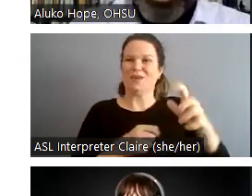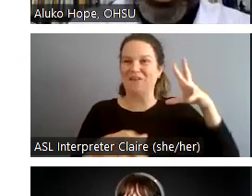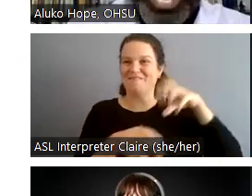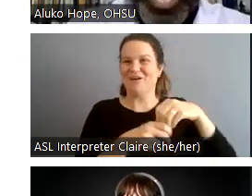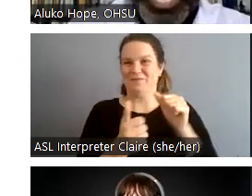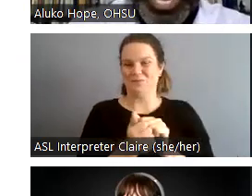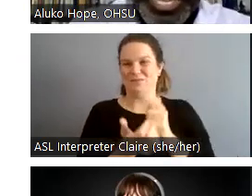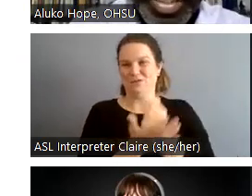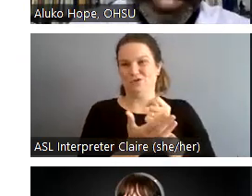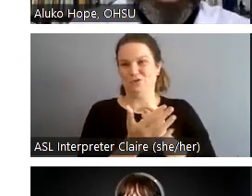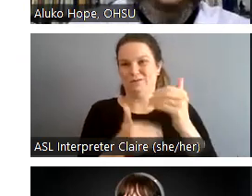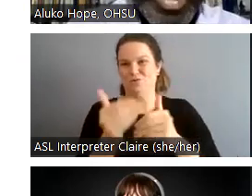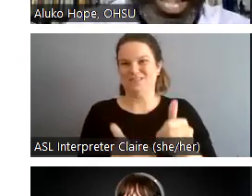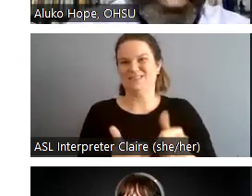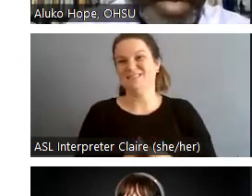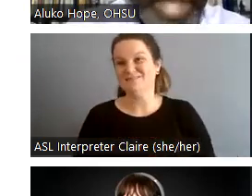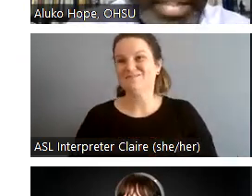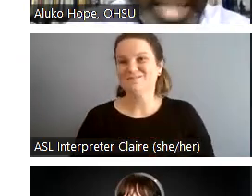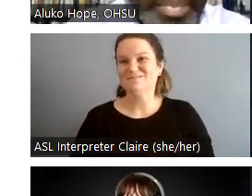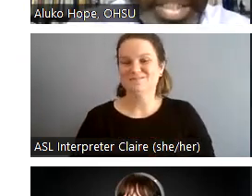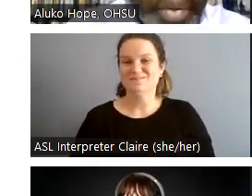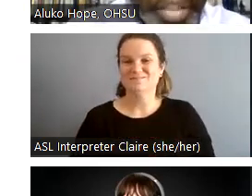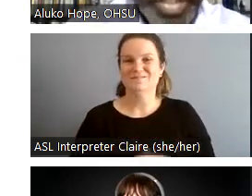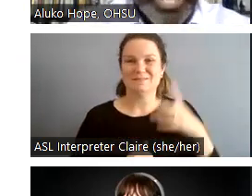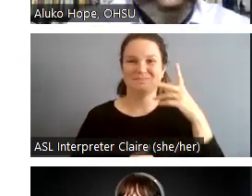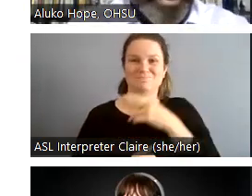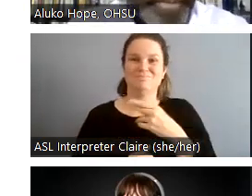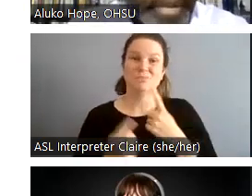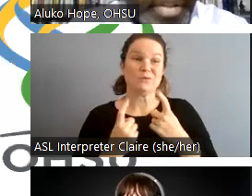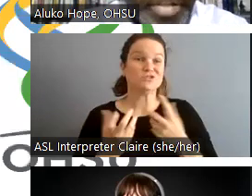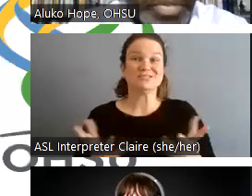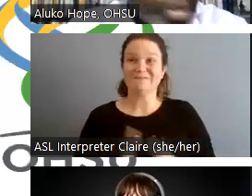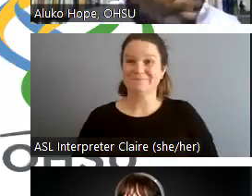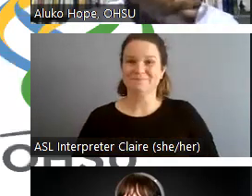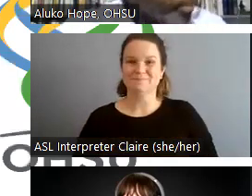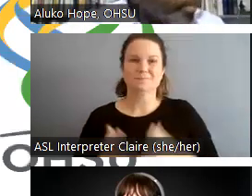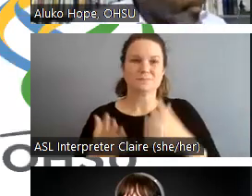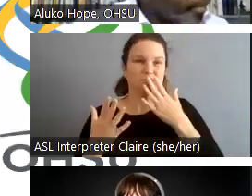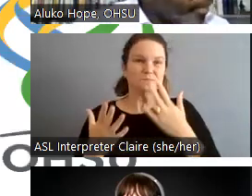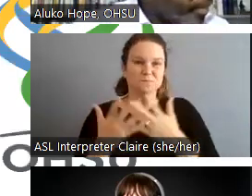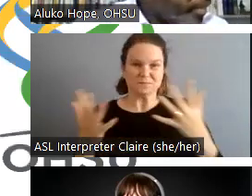treatment trials with your clinicians. And with that, I'll stop and take questions.